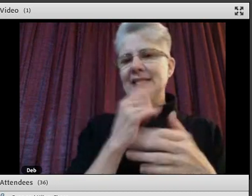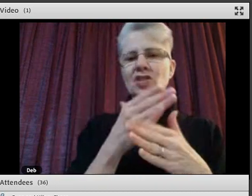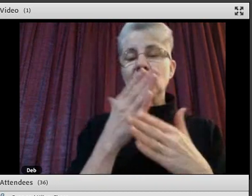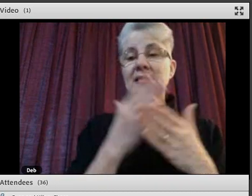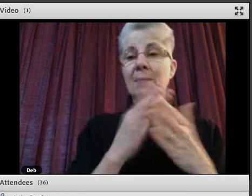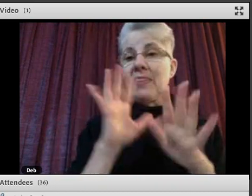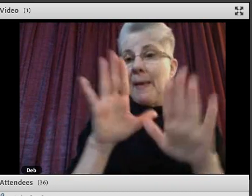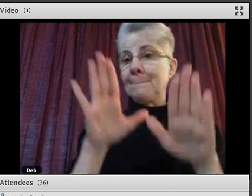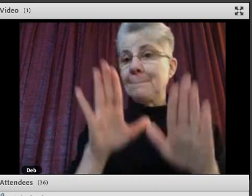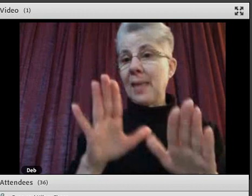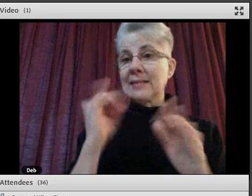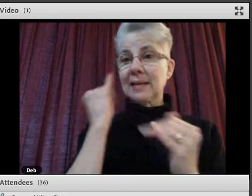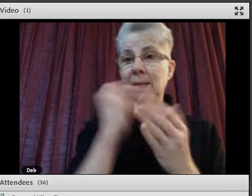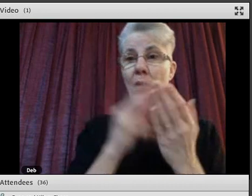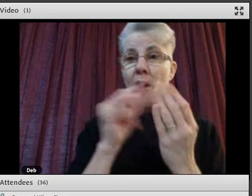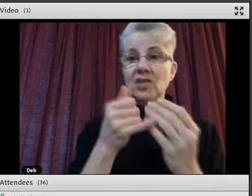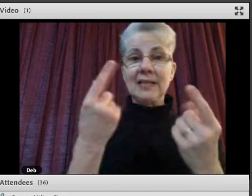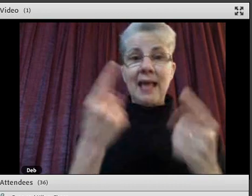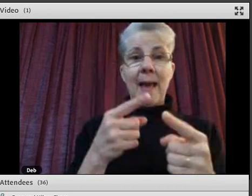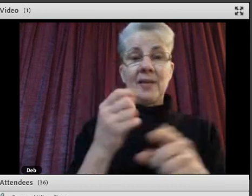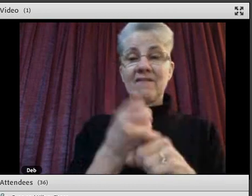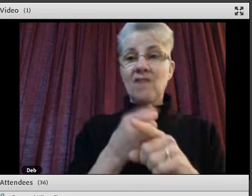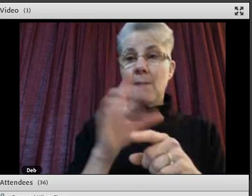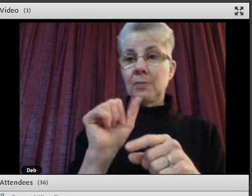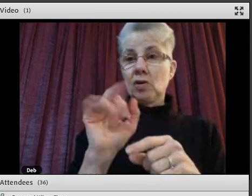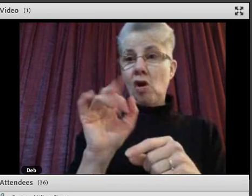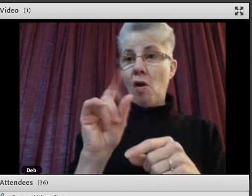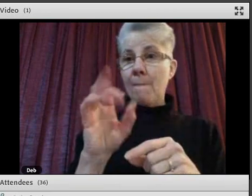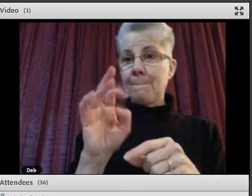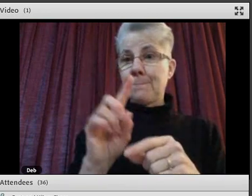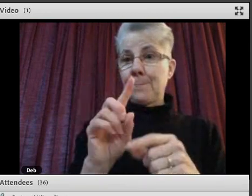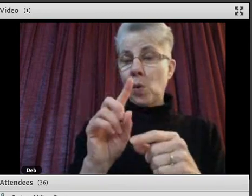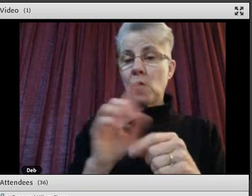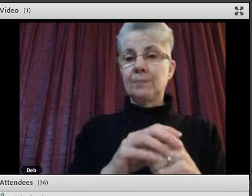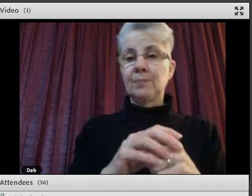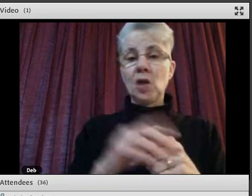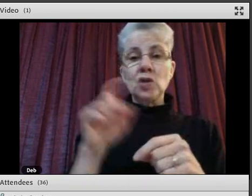some of the amazing projects that have been made out of cardboard.